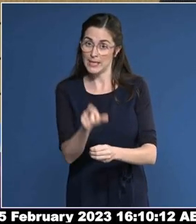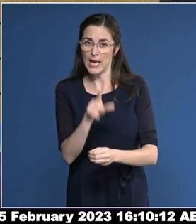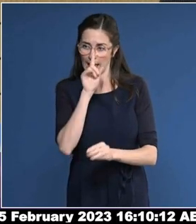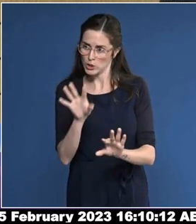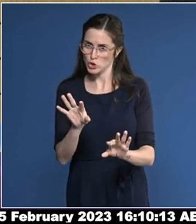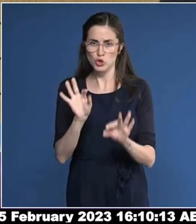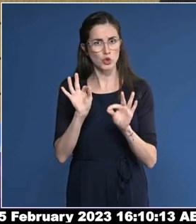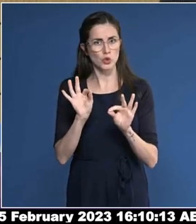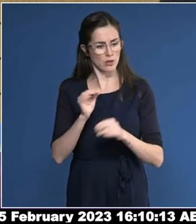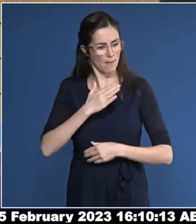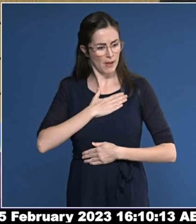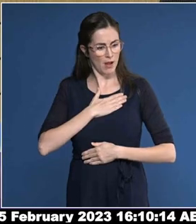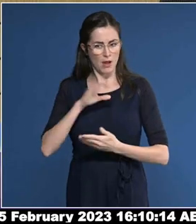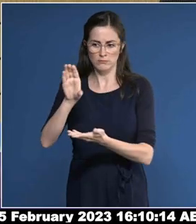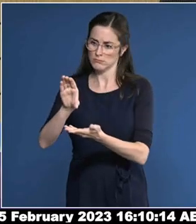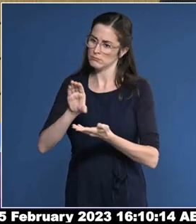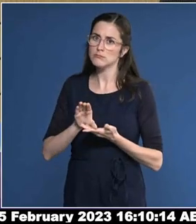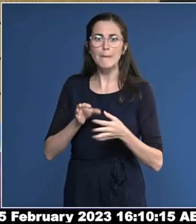funds in their plan are administered or managed.